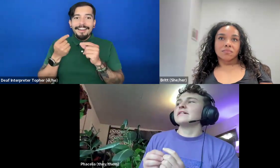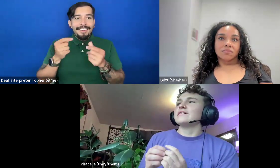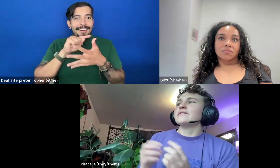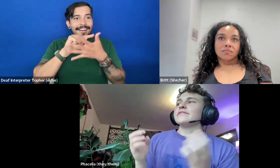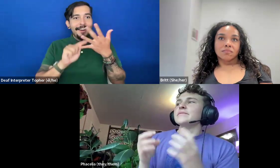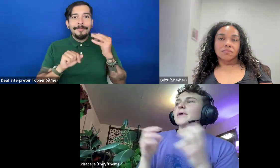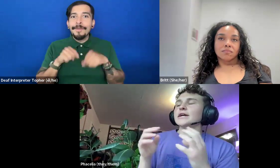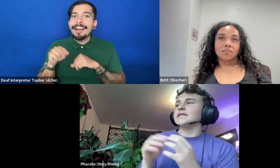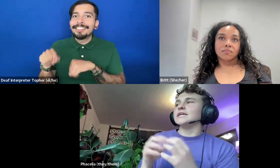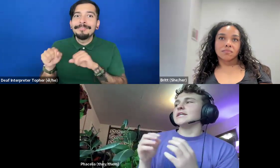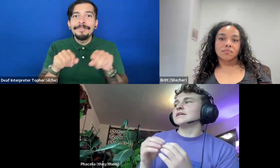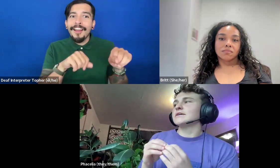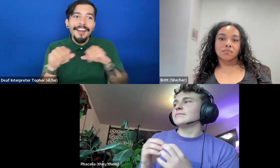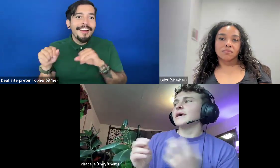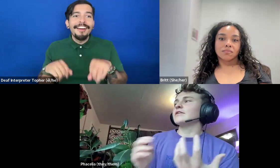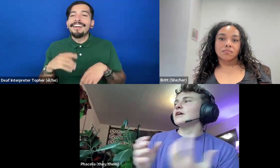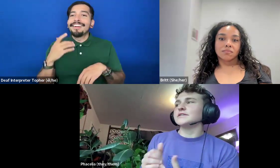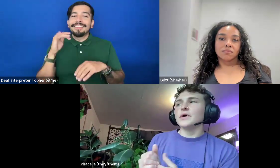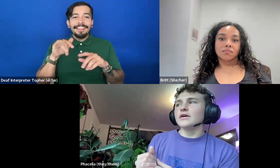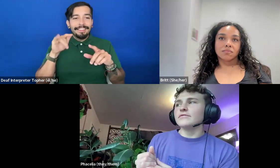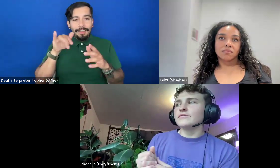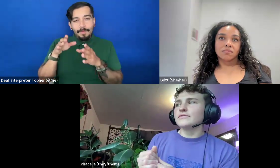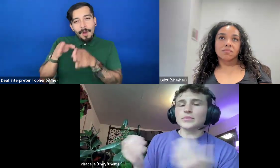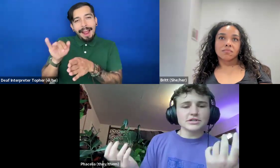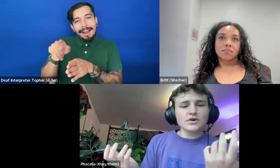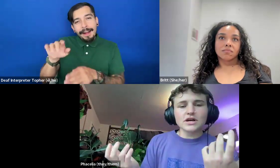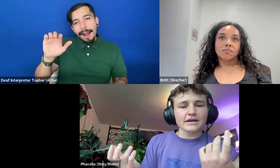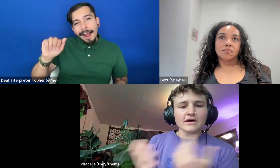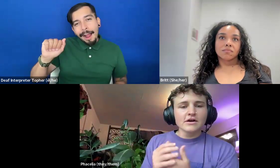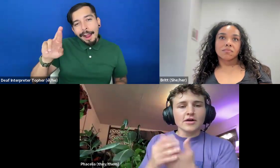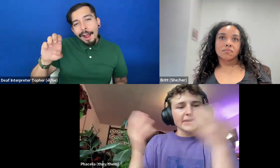like the embodied microcosm of liberation work, like on